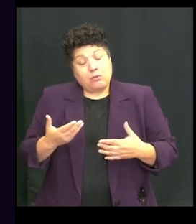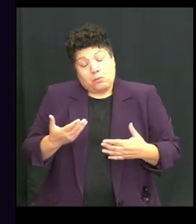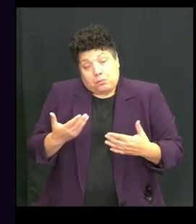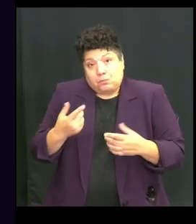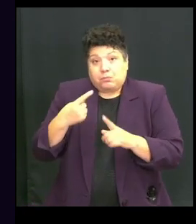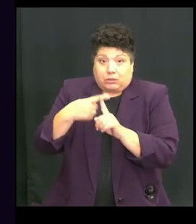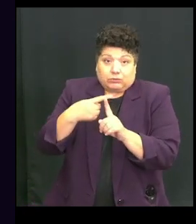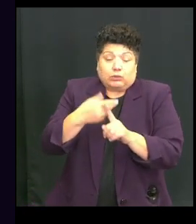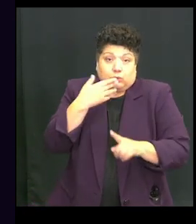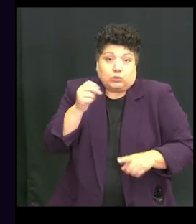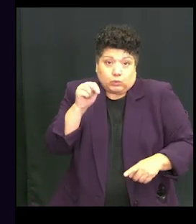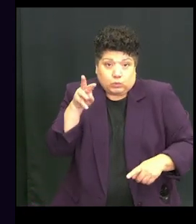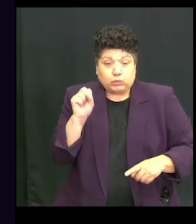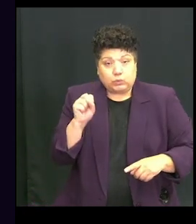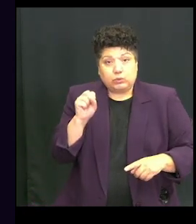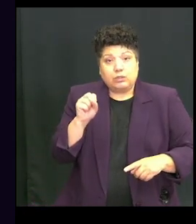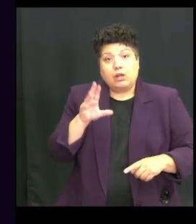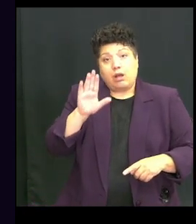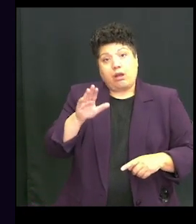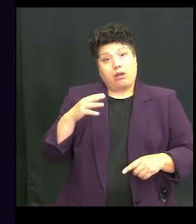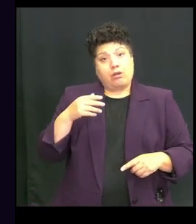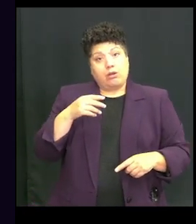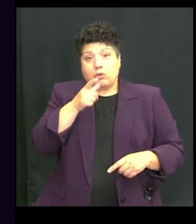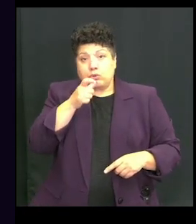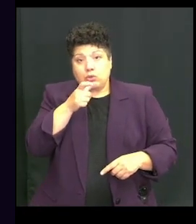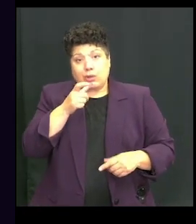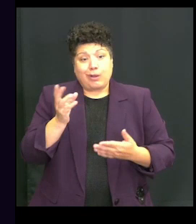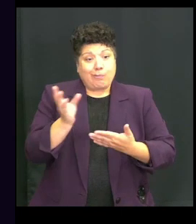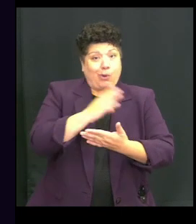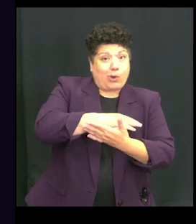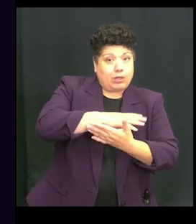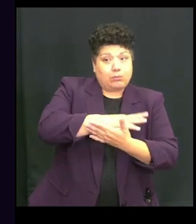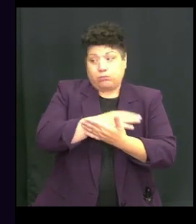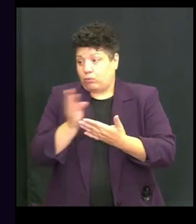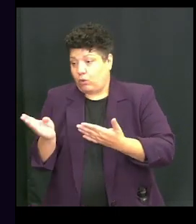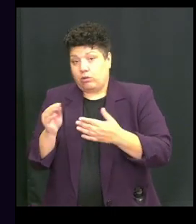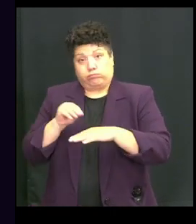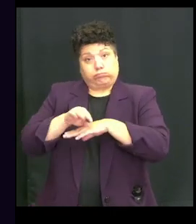Polarization may be shaping people's willingness to form social relationships with political opponents,